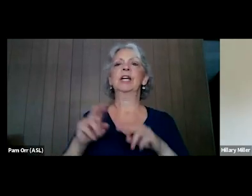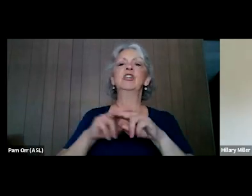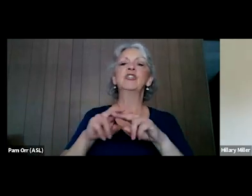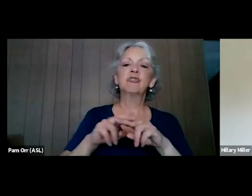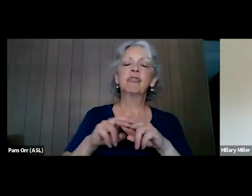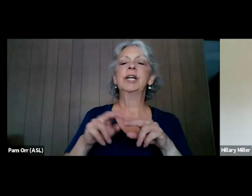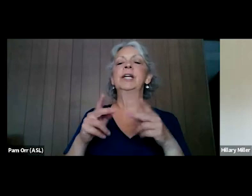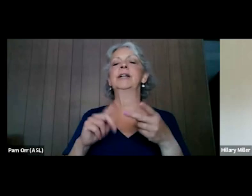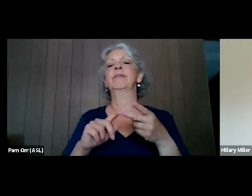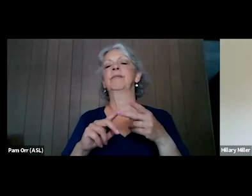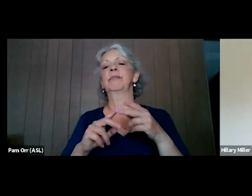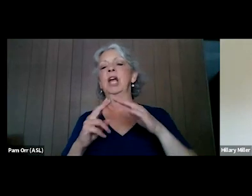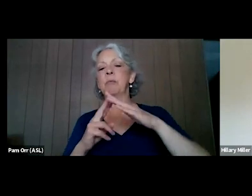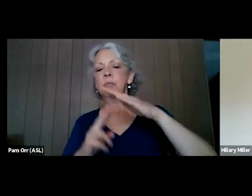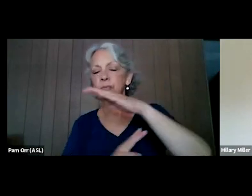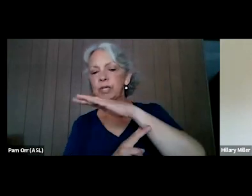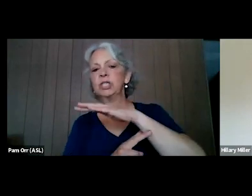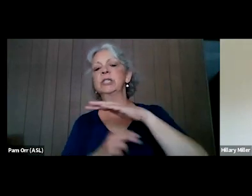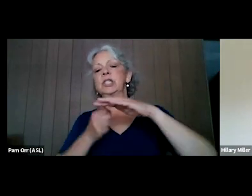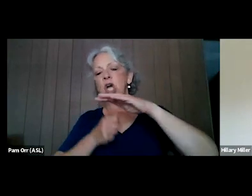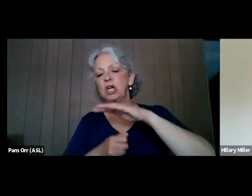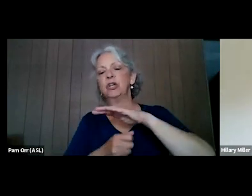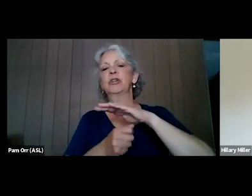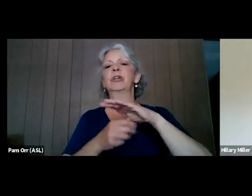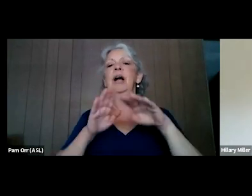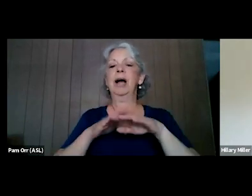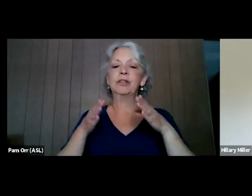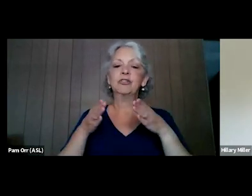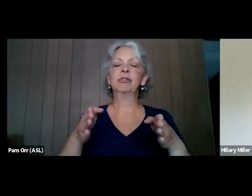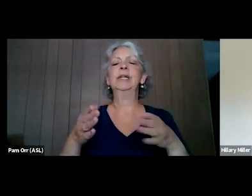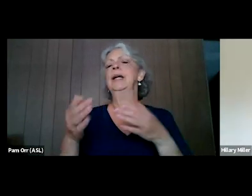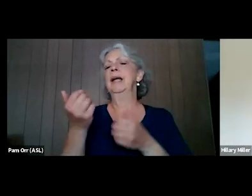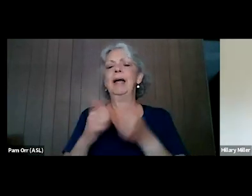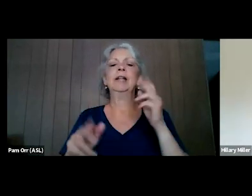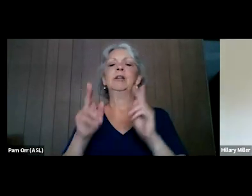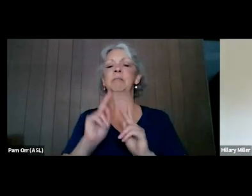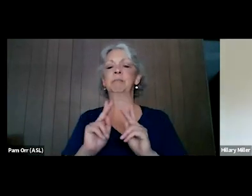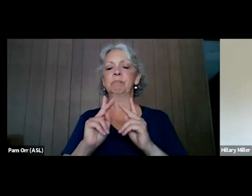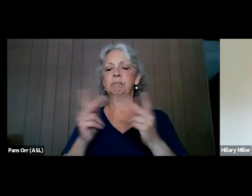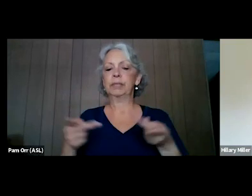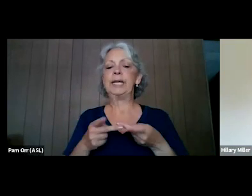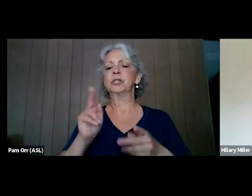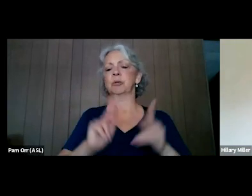and encampments on the street, anywhere where the person is and that's where we're able to provide this care.